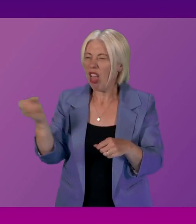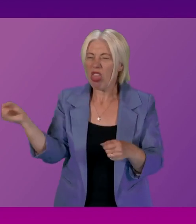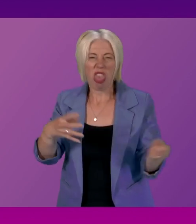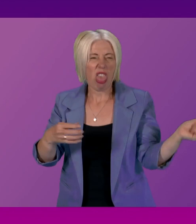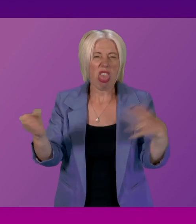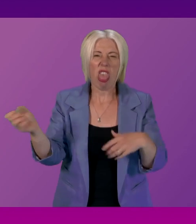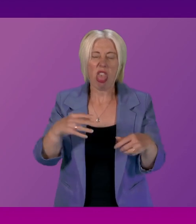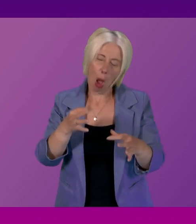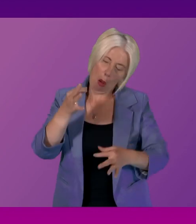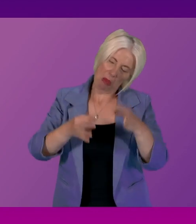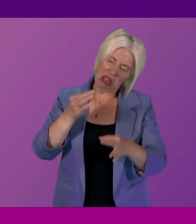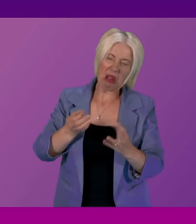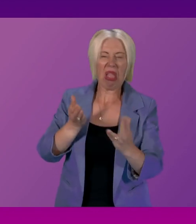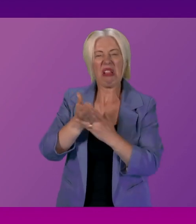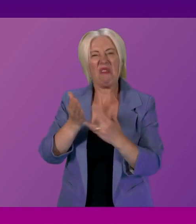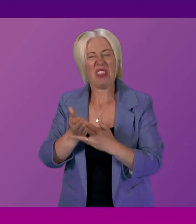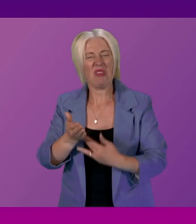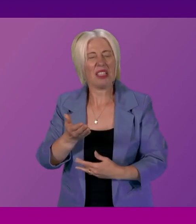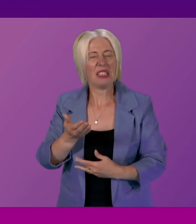as “political interference”, regardless of who that comes from.